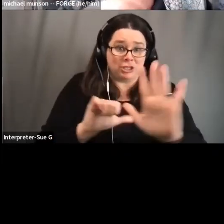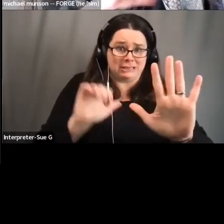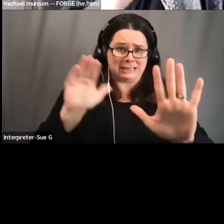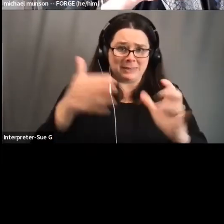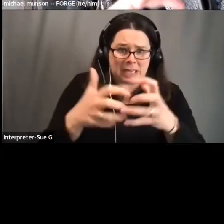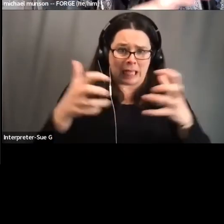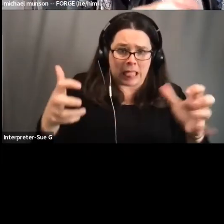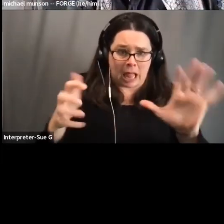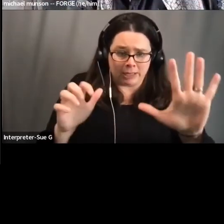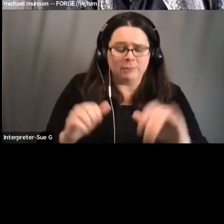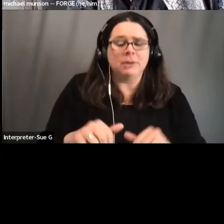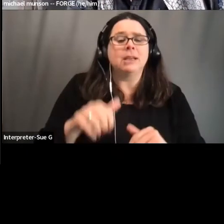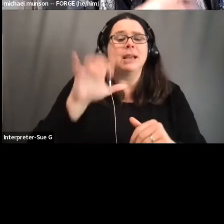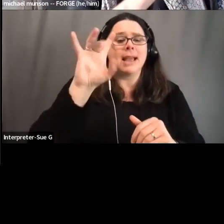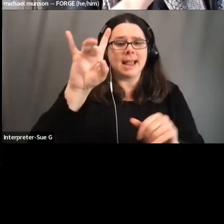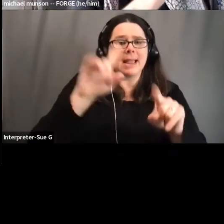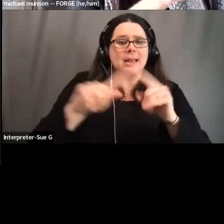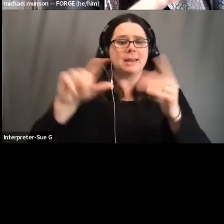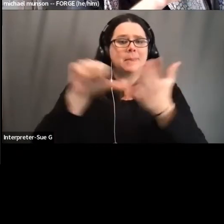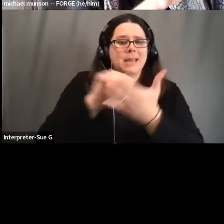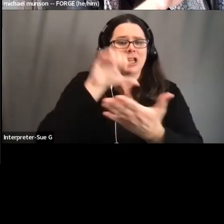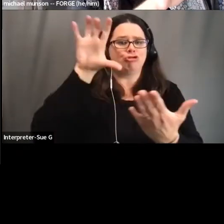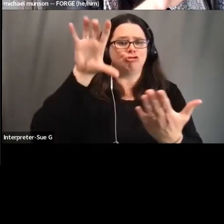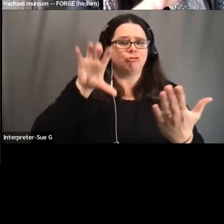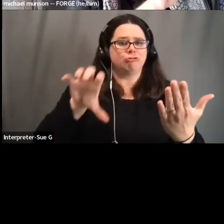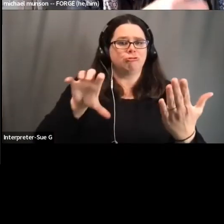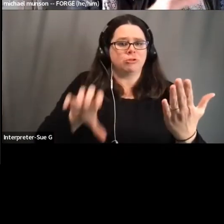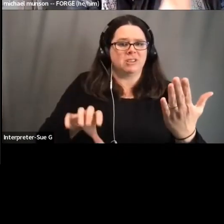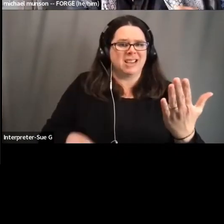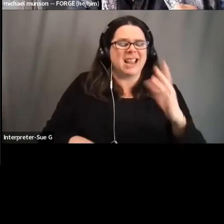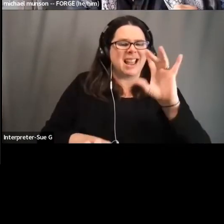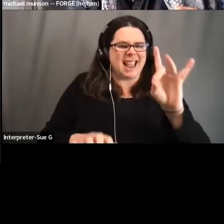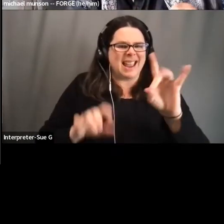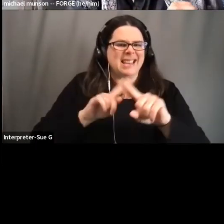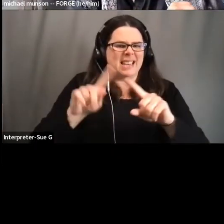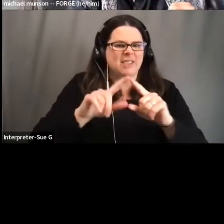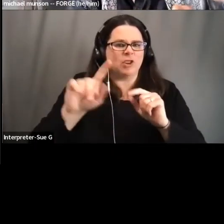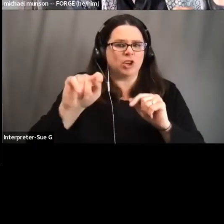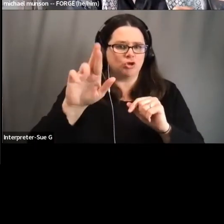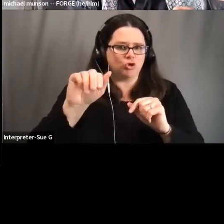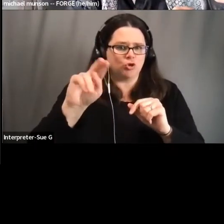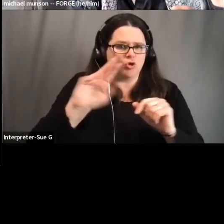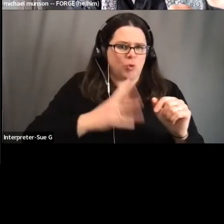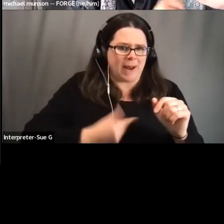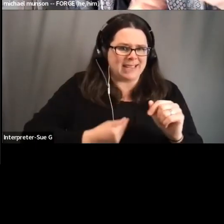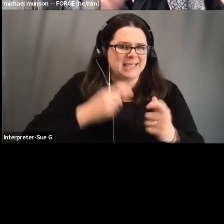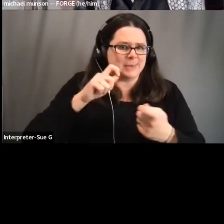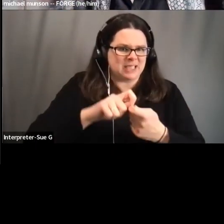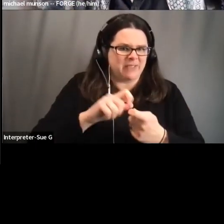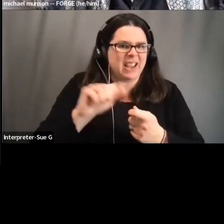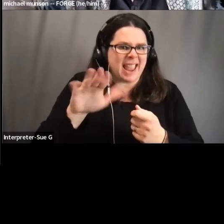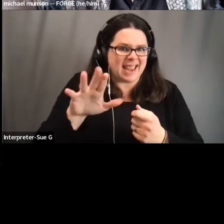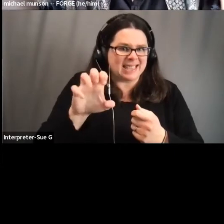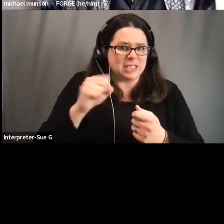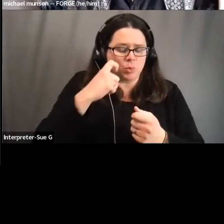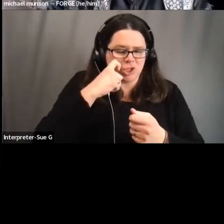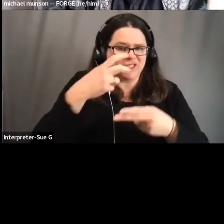but there's eight different pages talking about the eight different trans-specific ACEs we just talked about. So what I'd like you to do is grab,